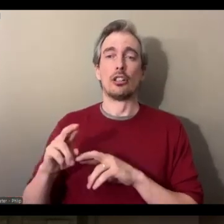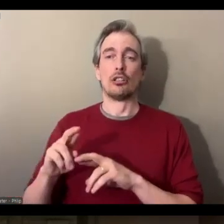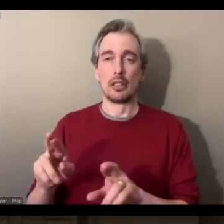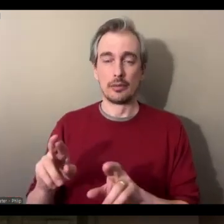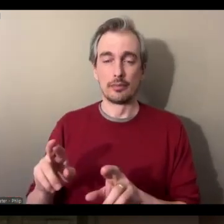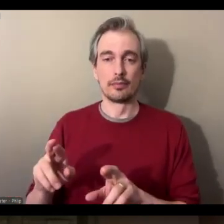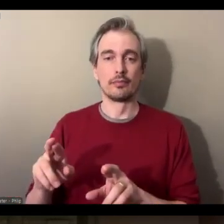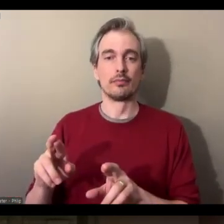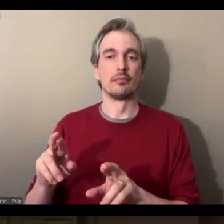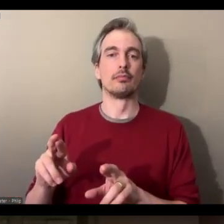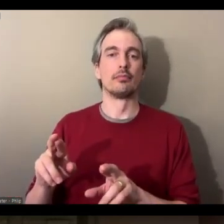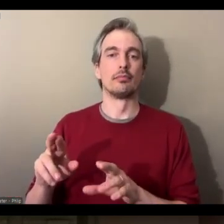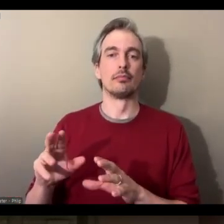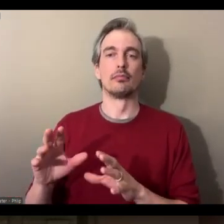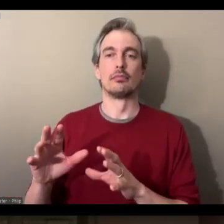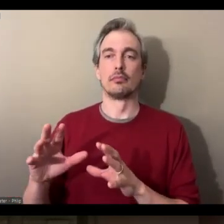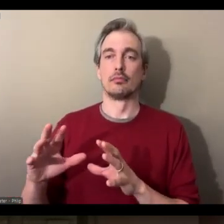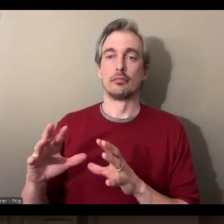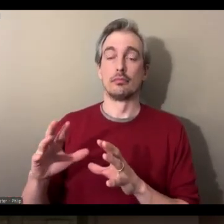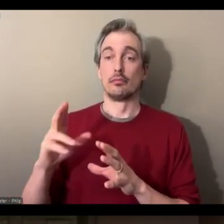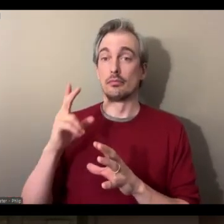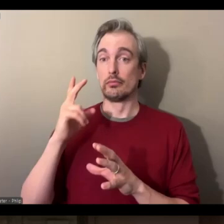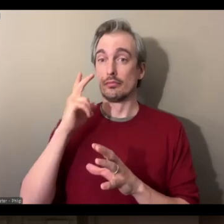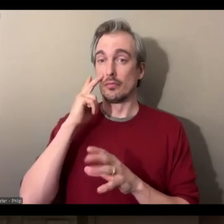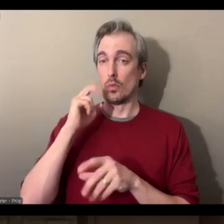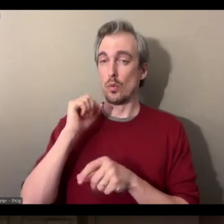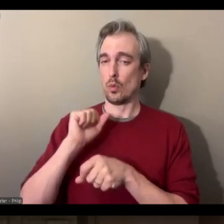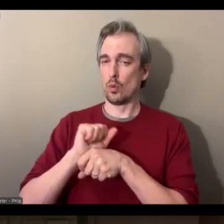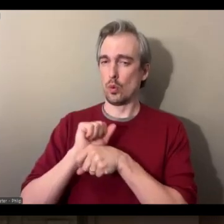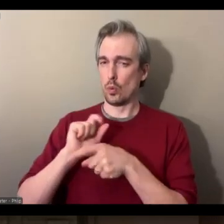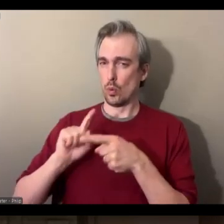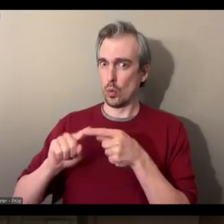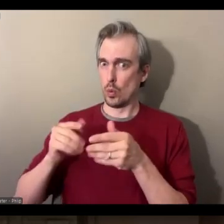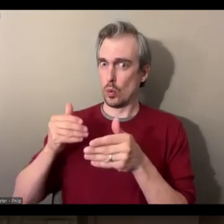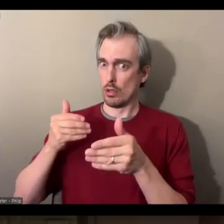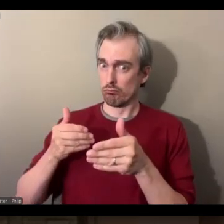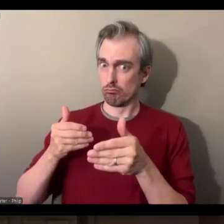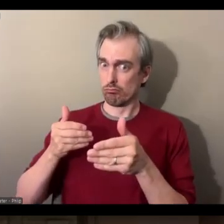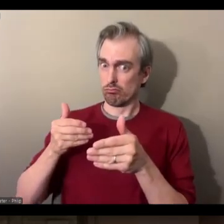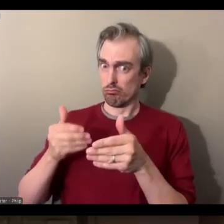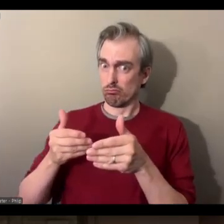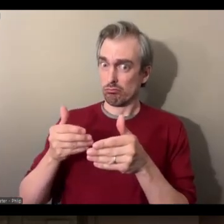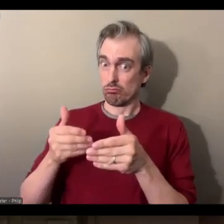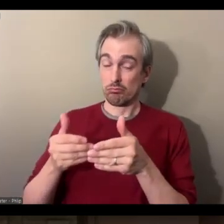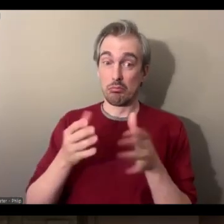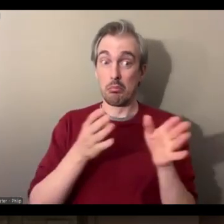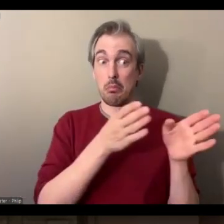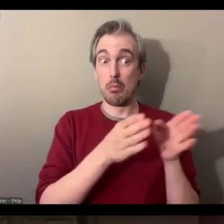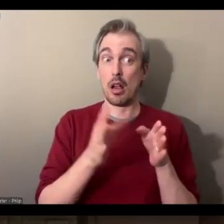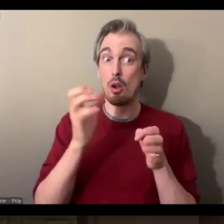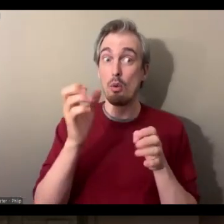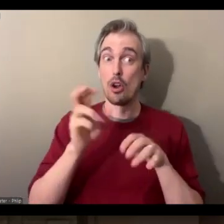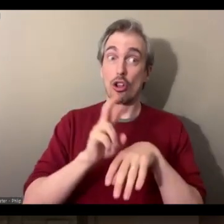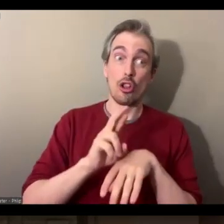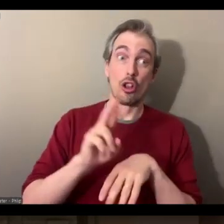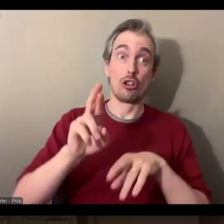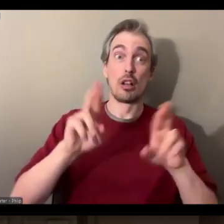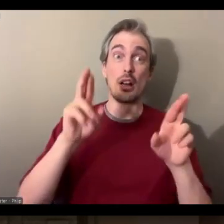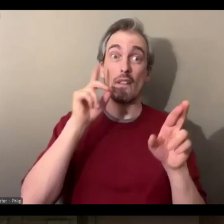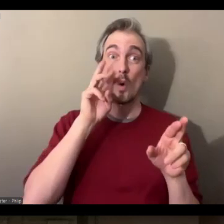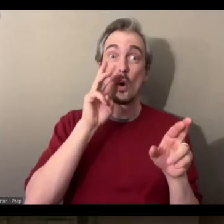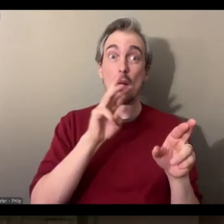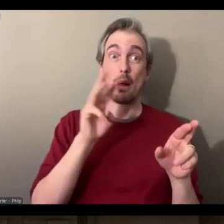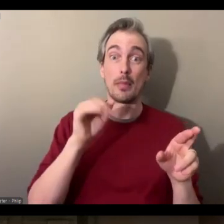you're working towards that deadline, and in order to make that deadline, breaking things down into